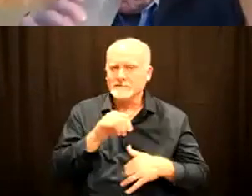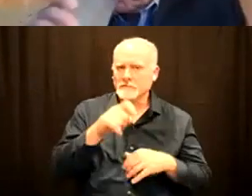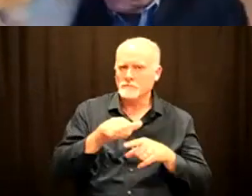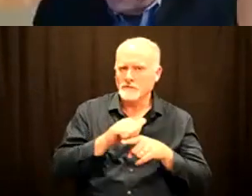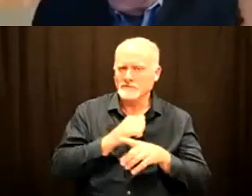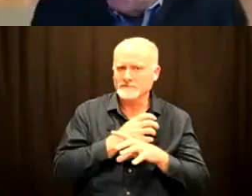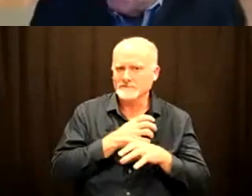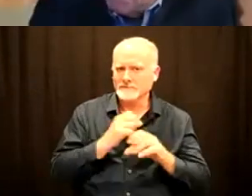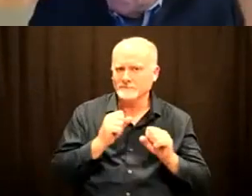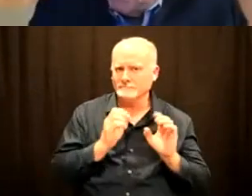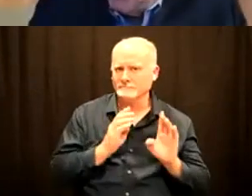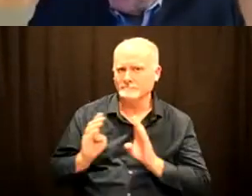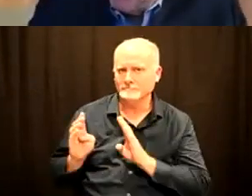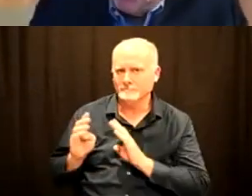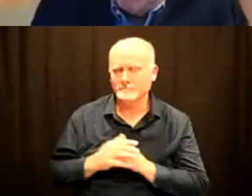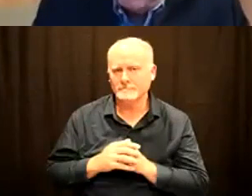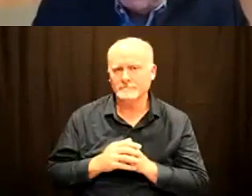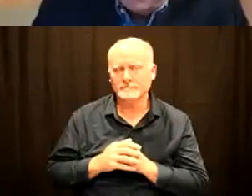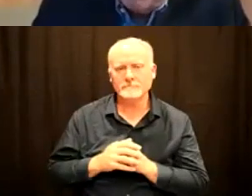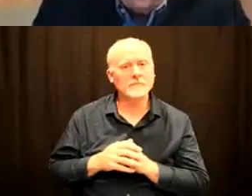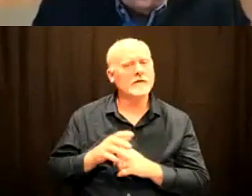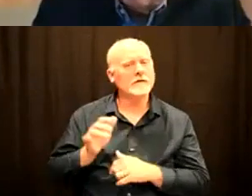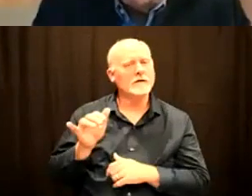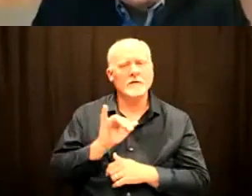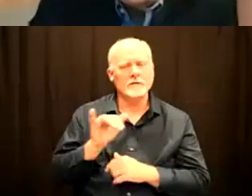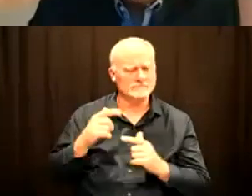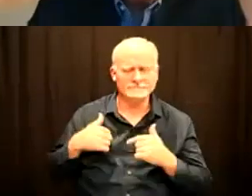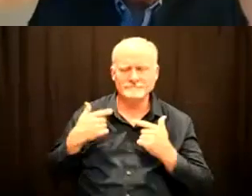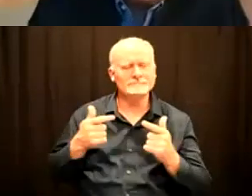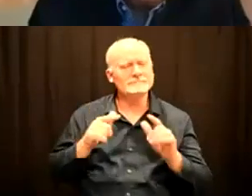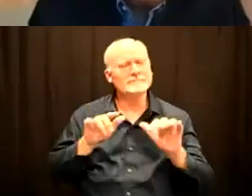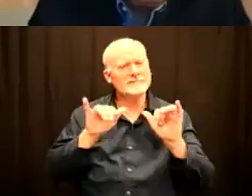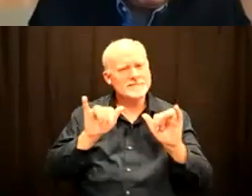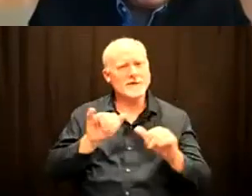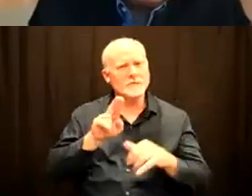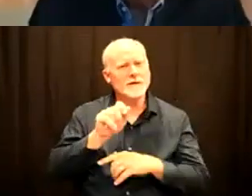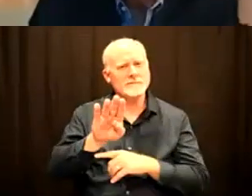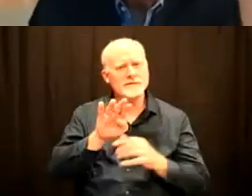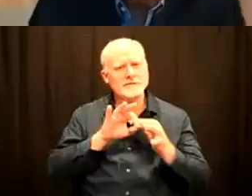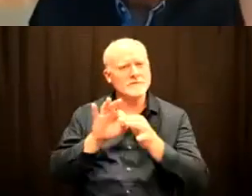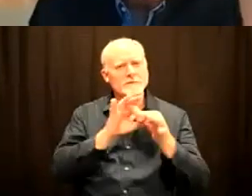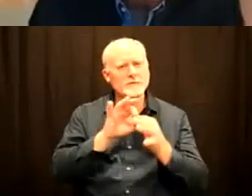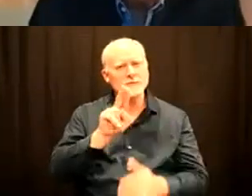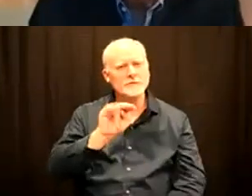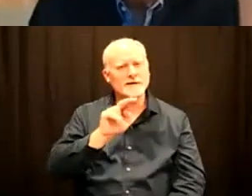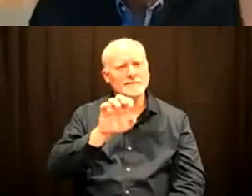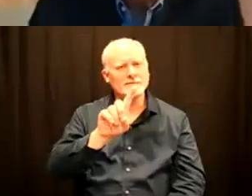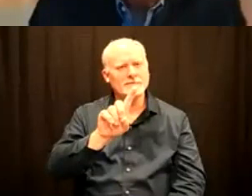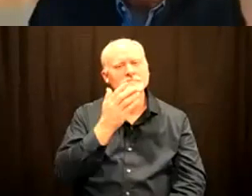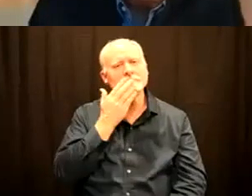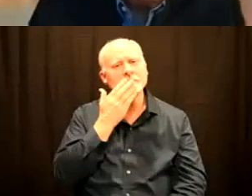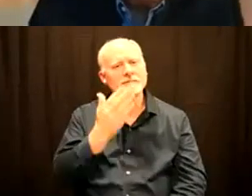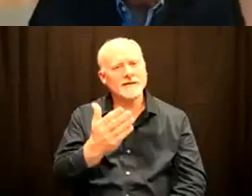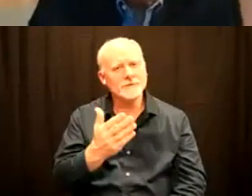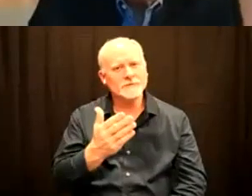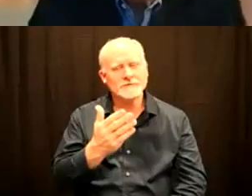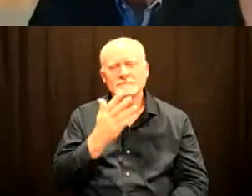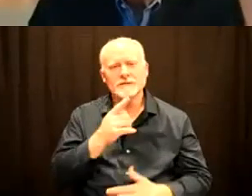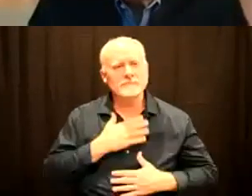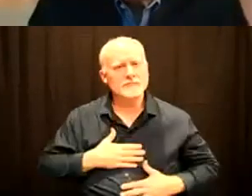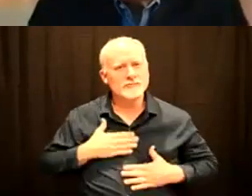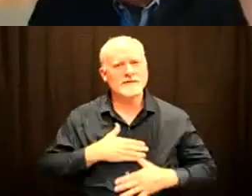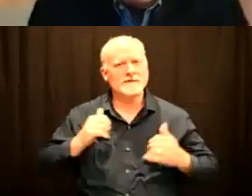and as always continue to stay uab united thank you and i appreciate everything that you're doing